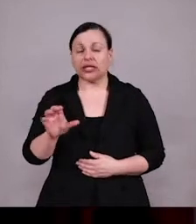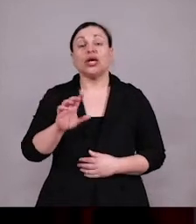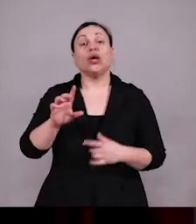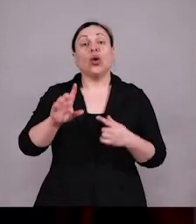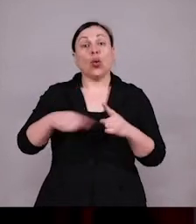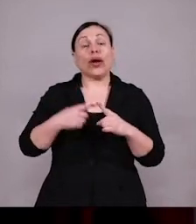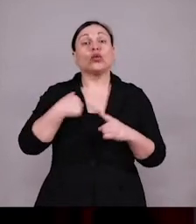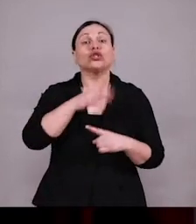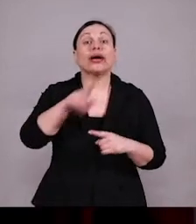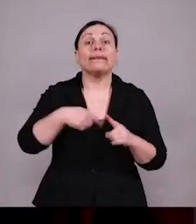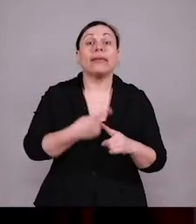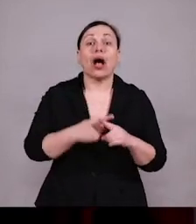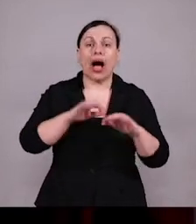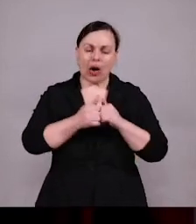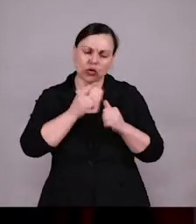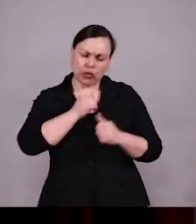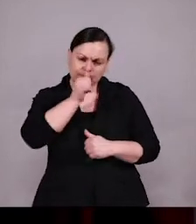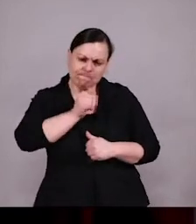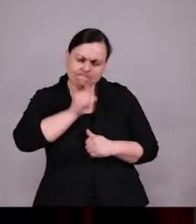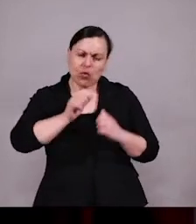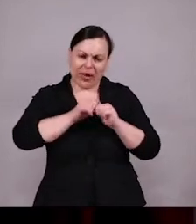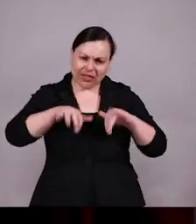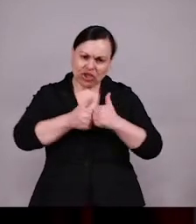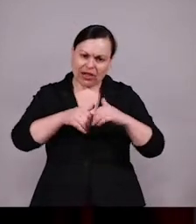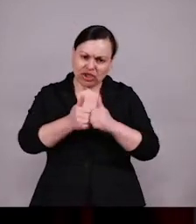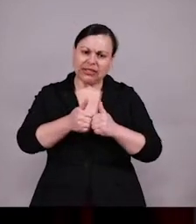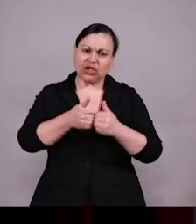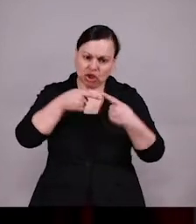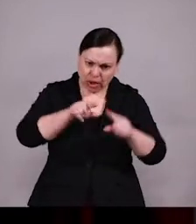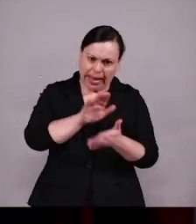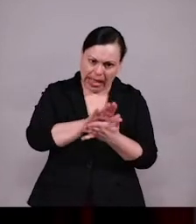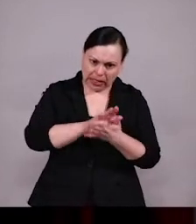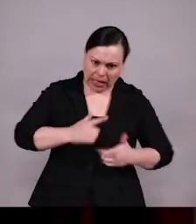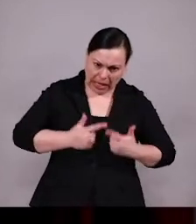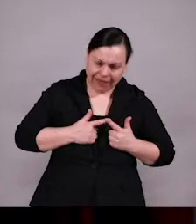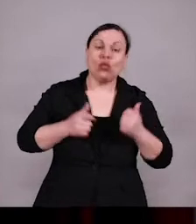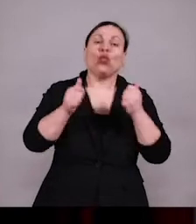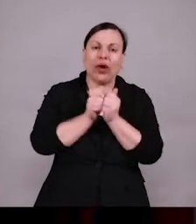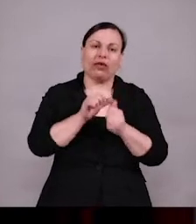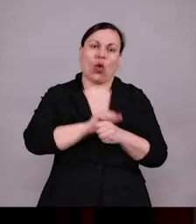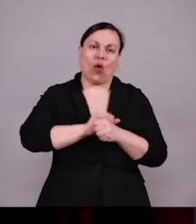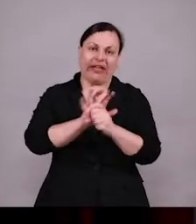when it comes to coping with the challenges of academic life under COVID. Our students have had